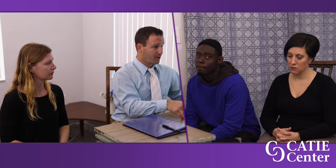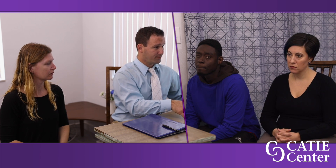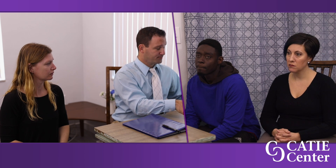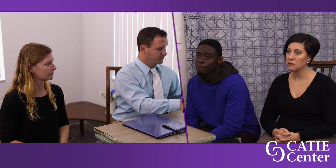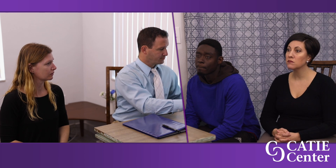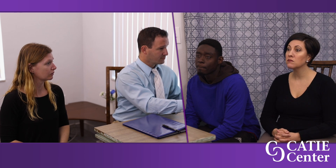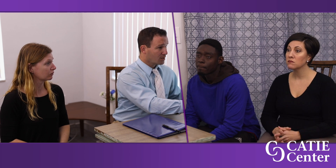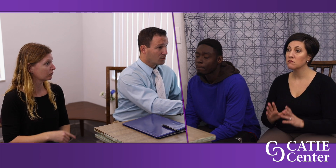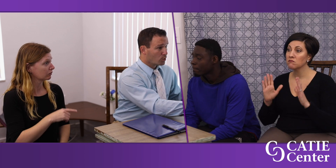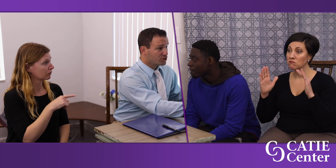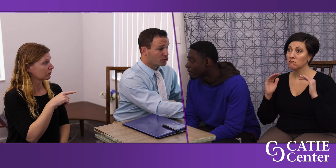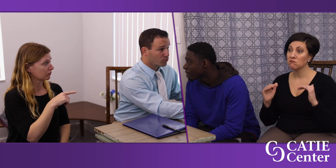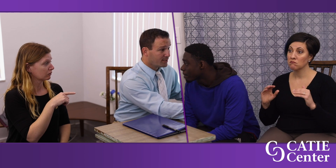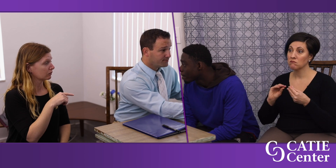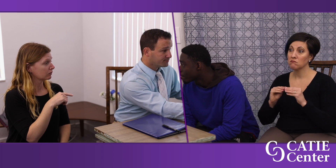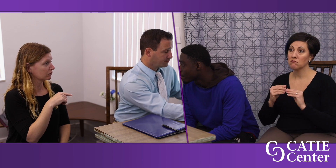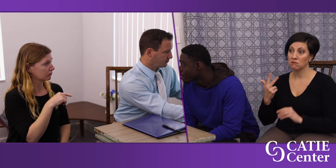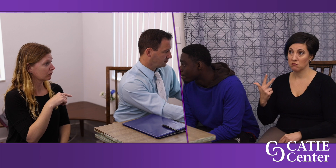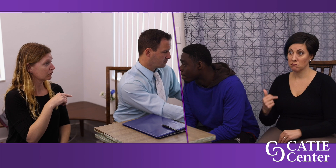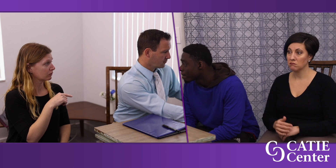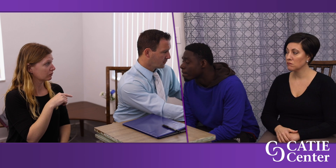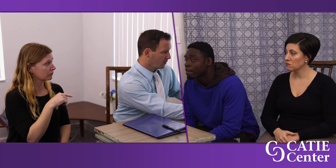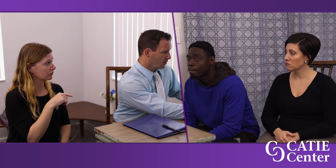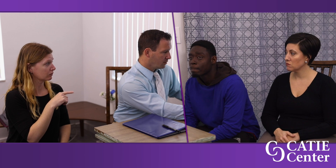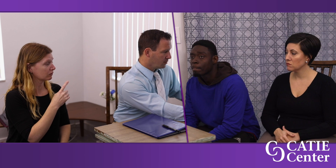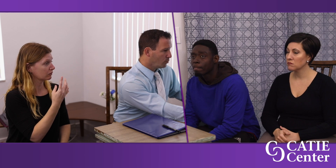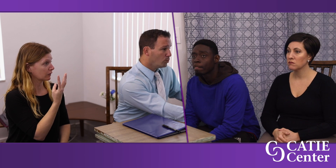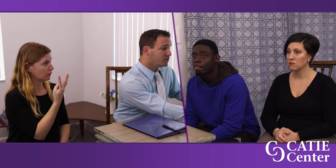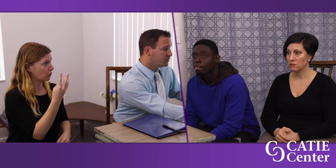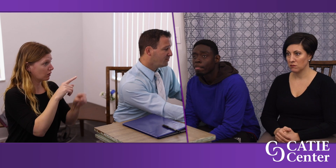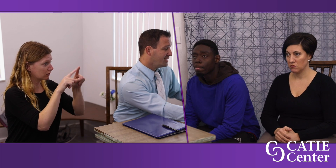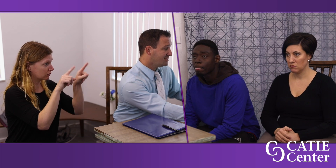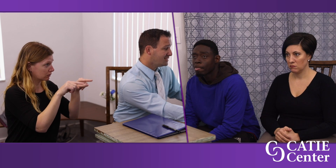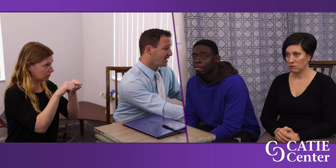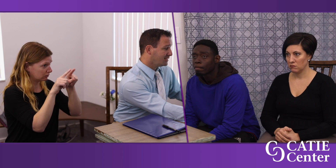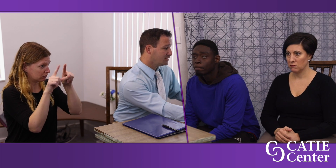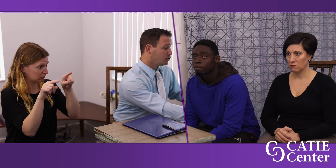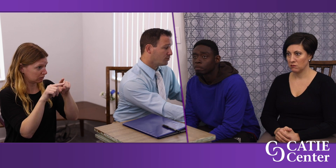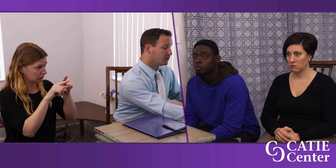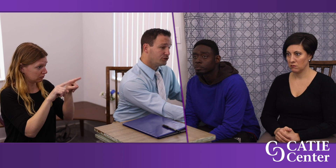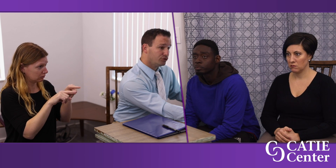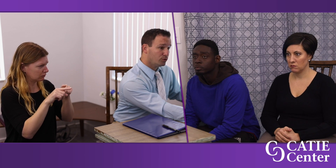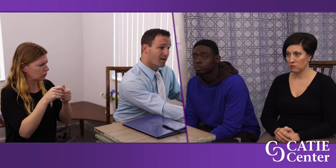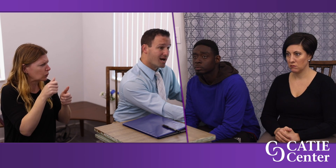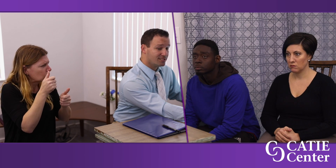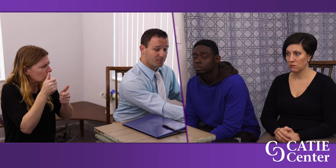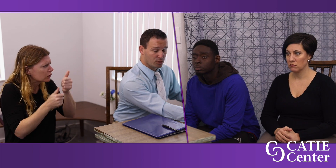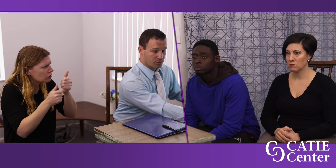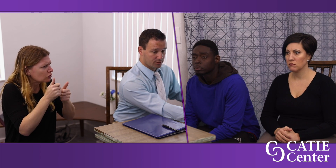Okay. Question 3. Which of these signs directs you to a hospital?